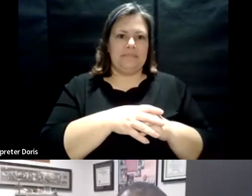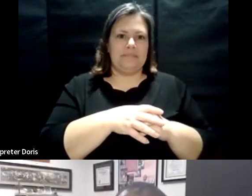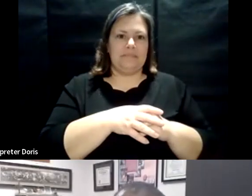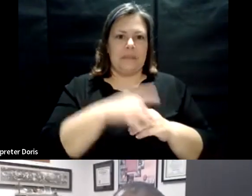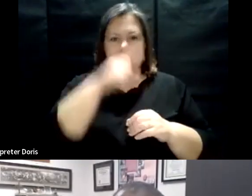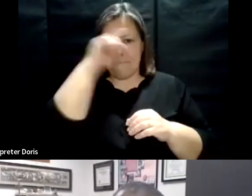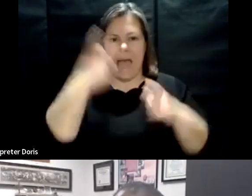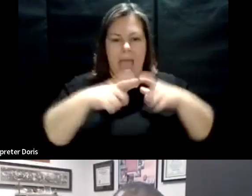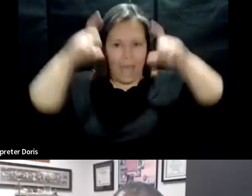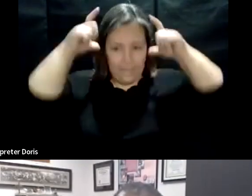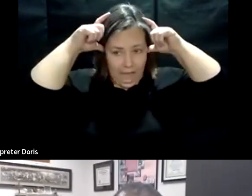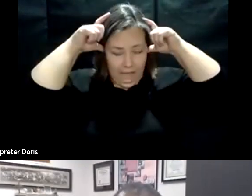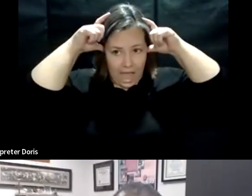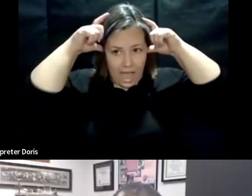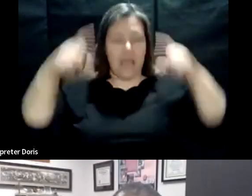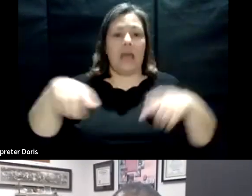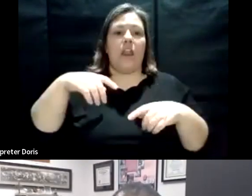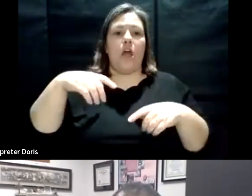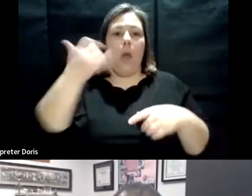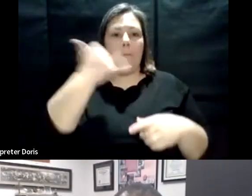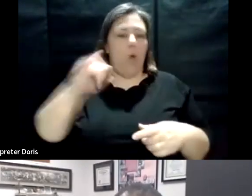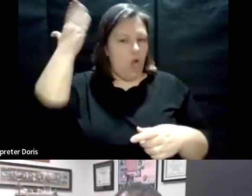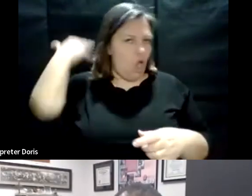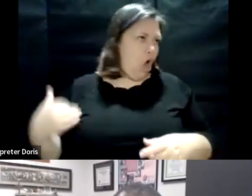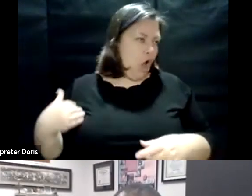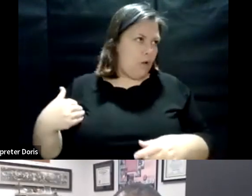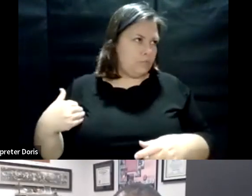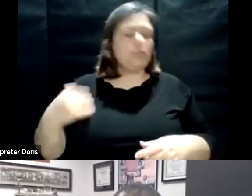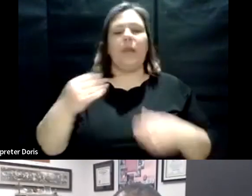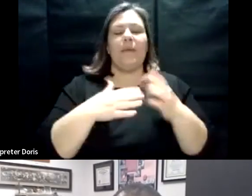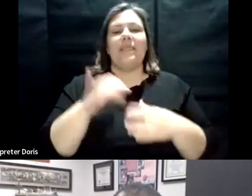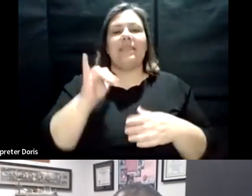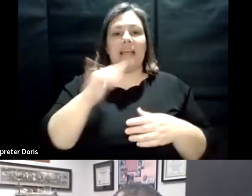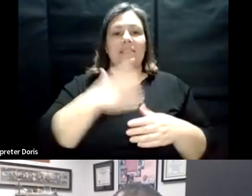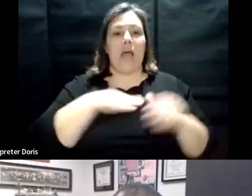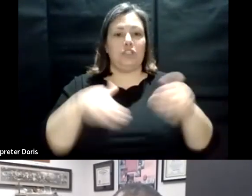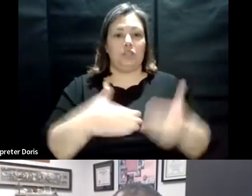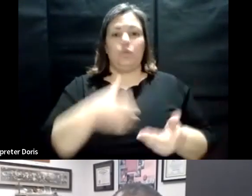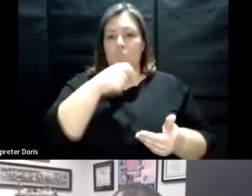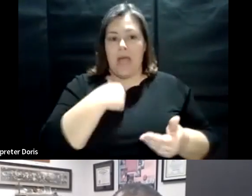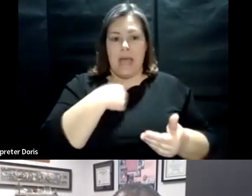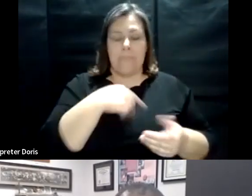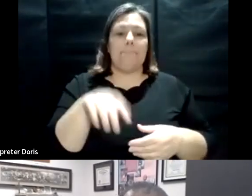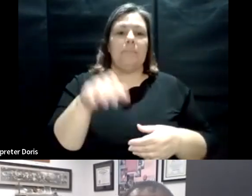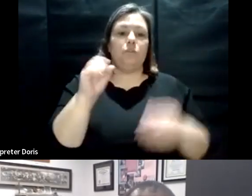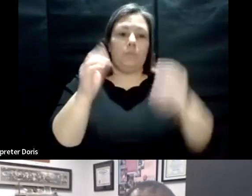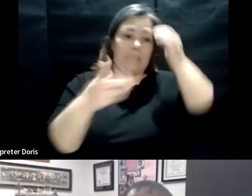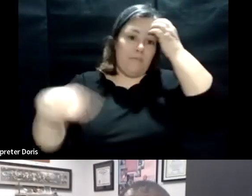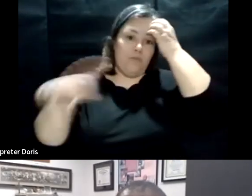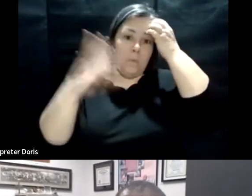But I have a head band if I didn't say it. If I didn't say it, and and my hair black Headman pulled back very, very long blonde hair. And my hair black head band pulled back very, very long blond hair. So that's my introduction of who I am.